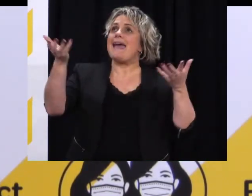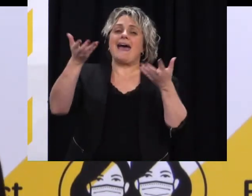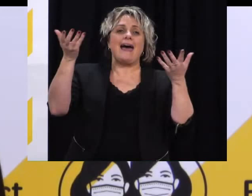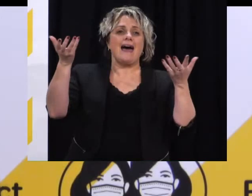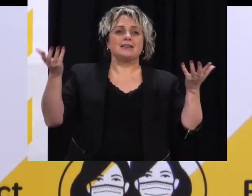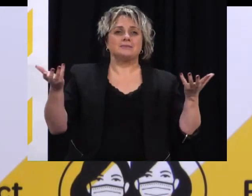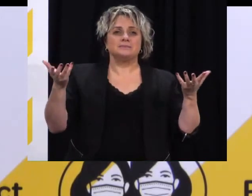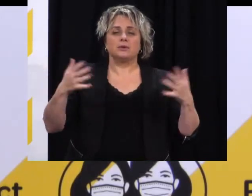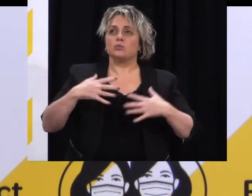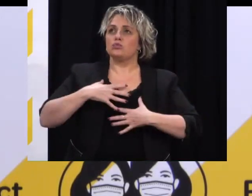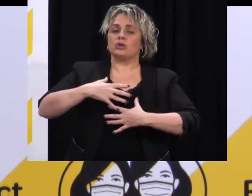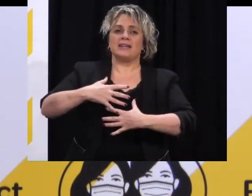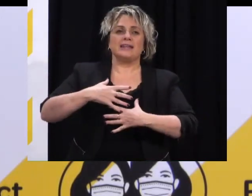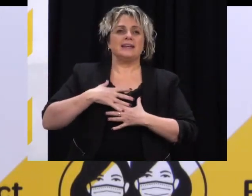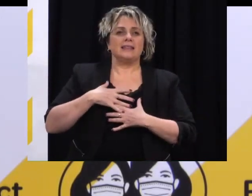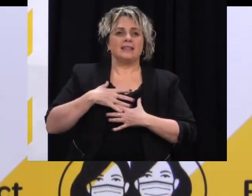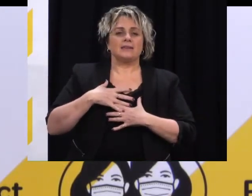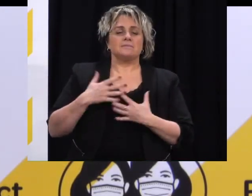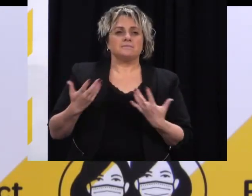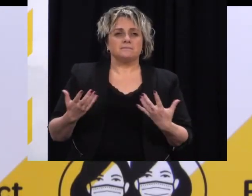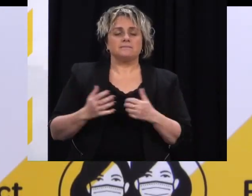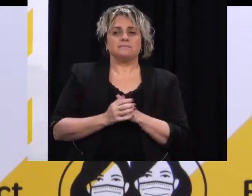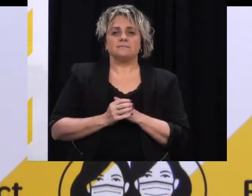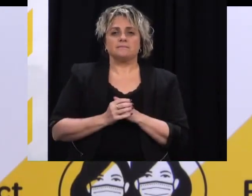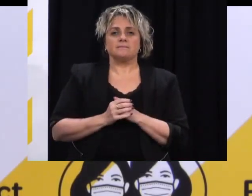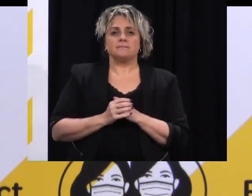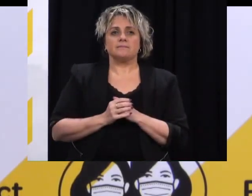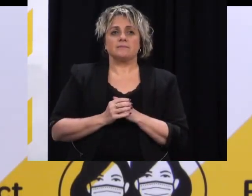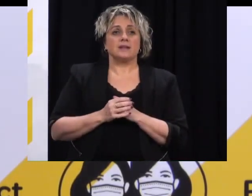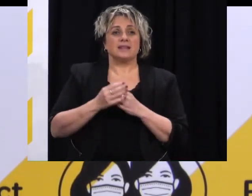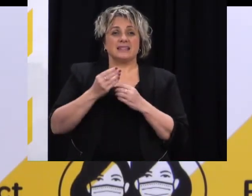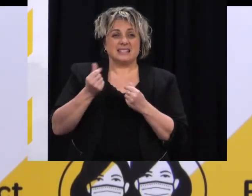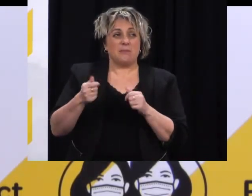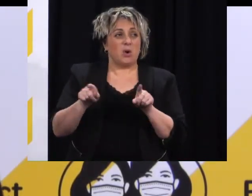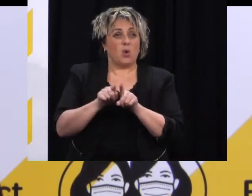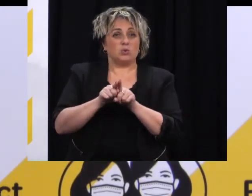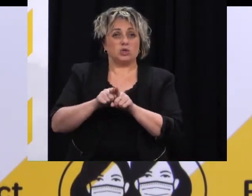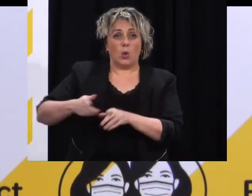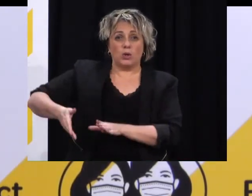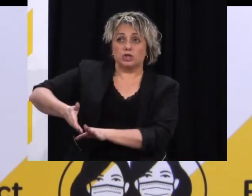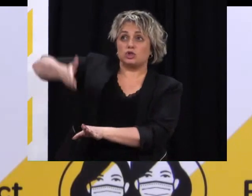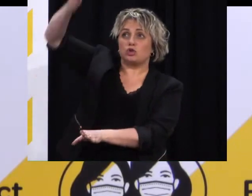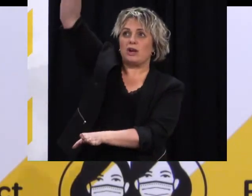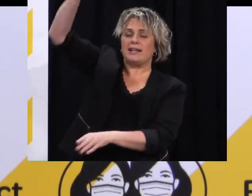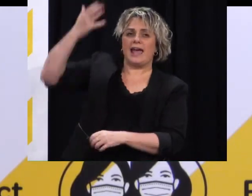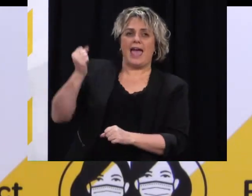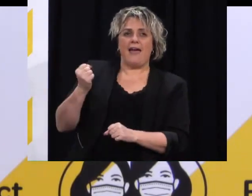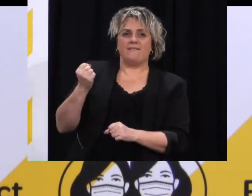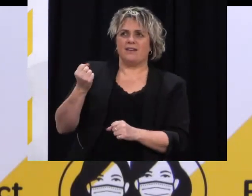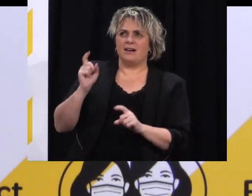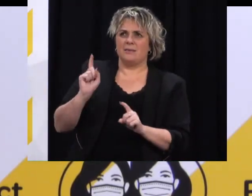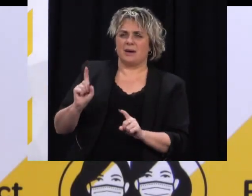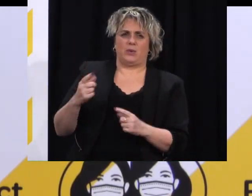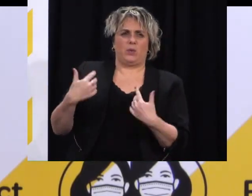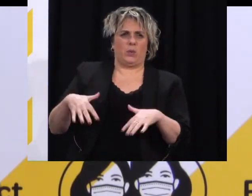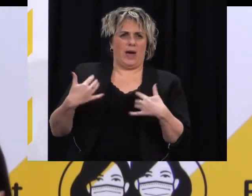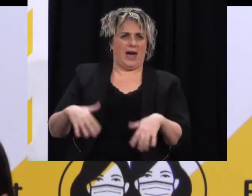theories that don't have people-to-people contact but simply the air. Not even just,